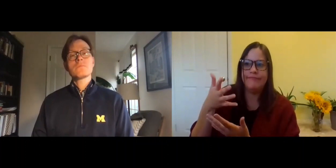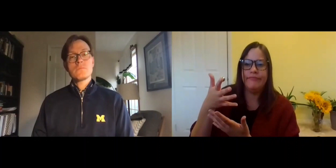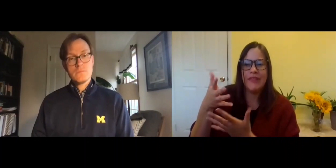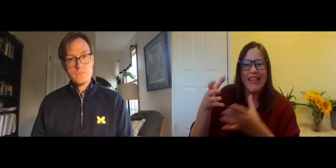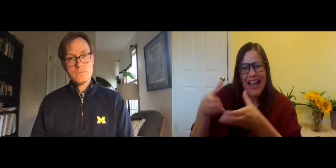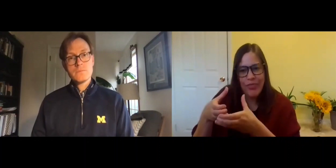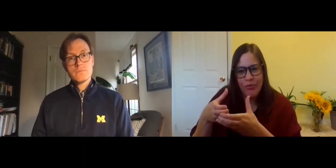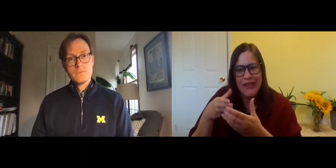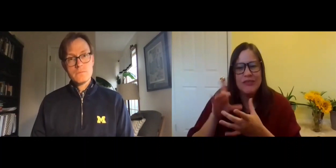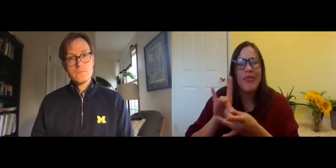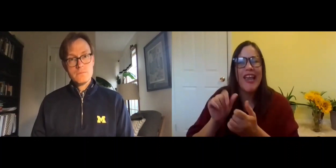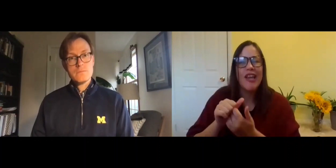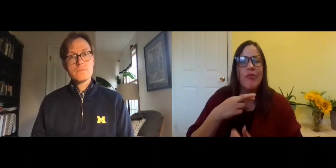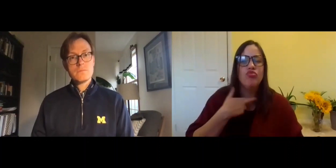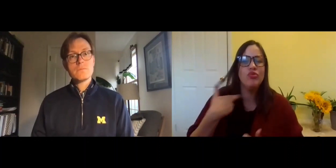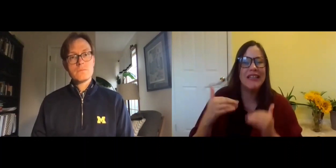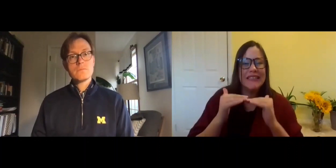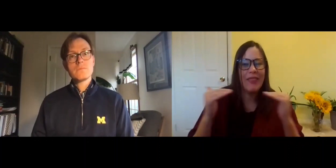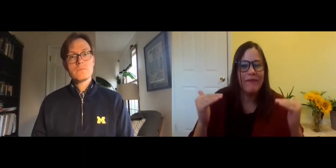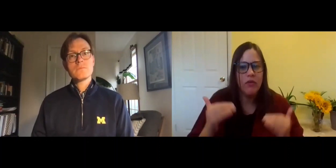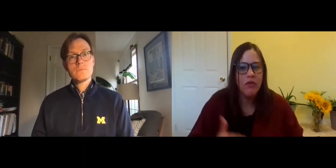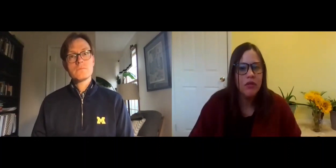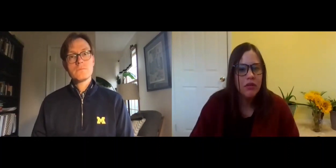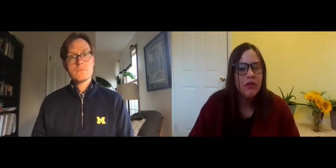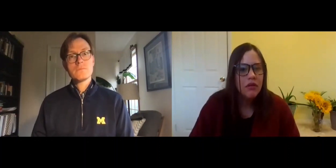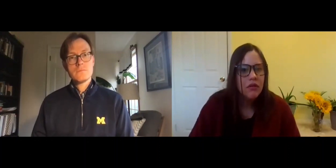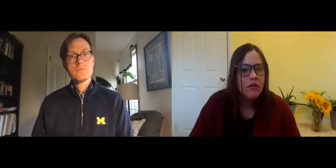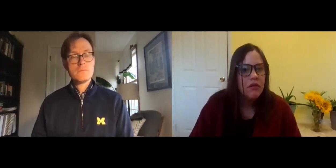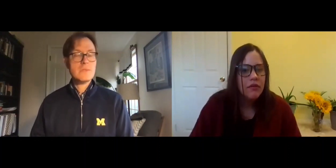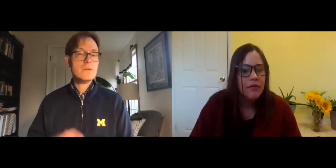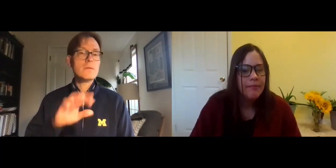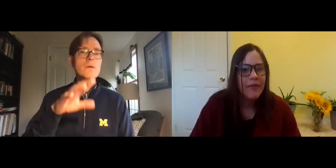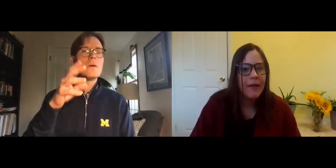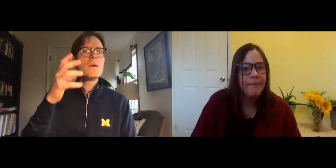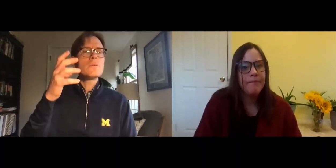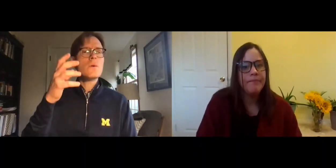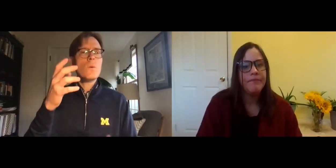for indoor gatherings and why is that risk level different?